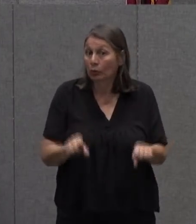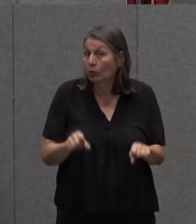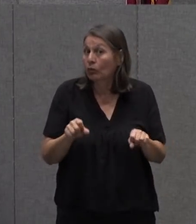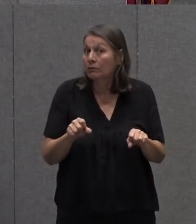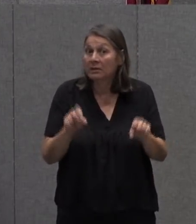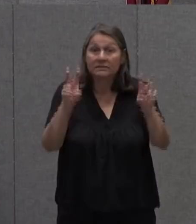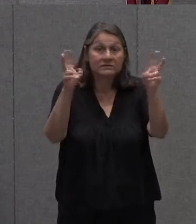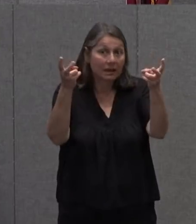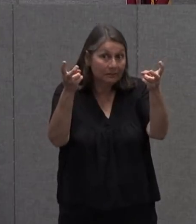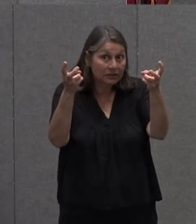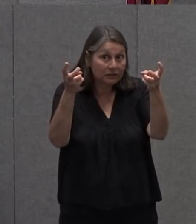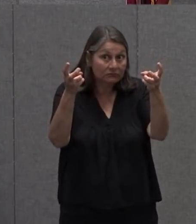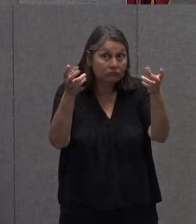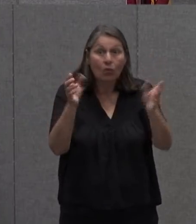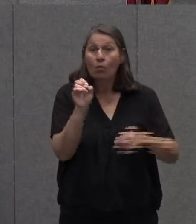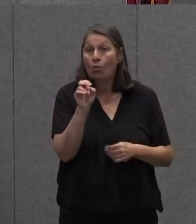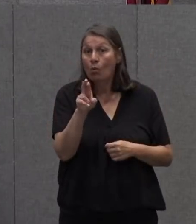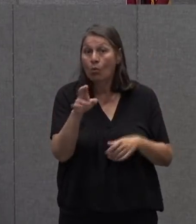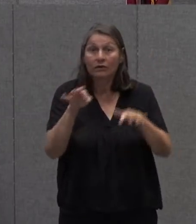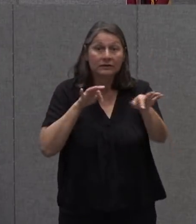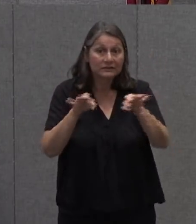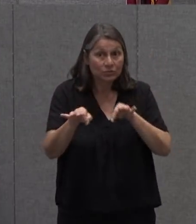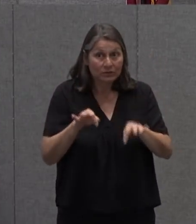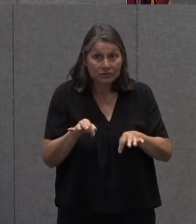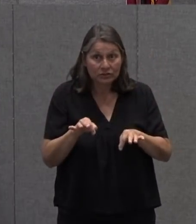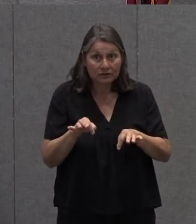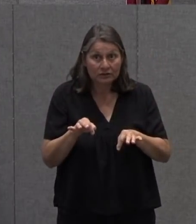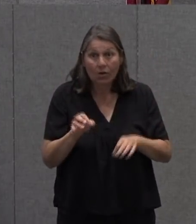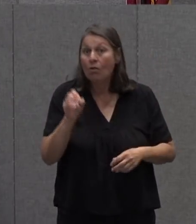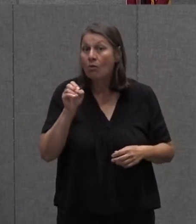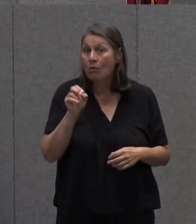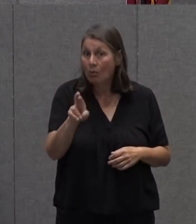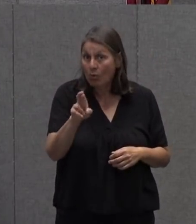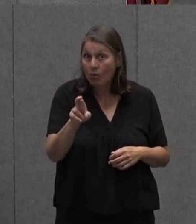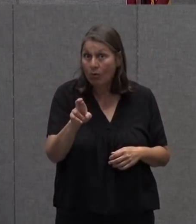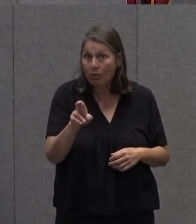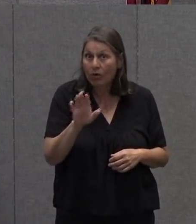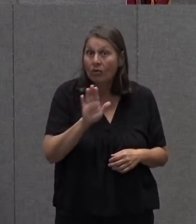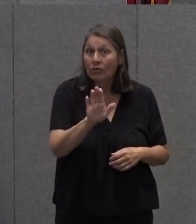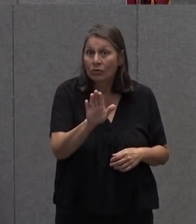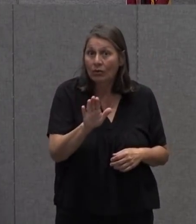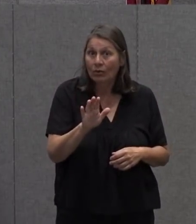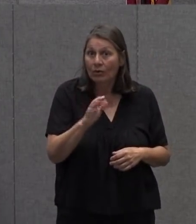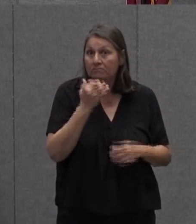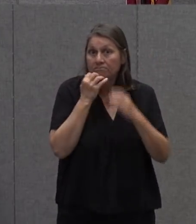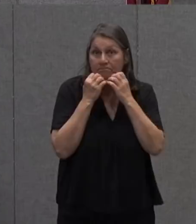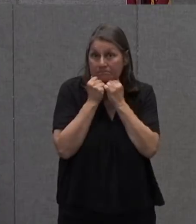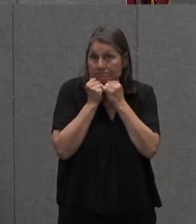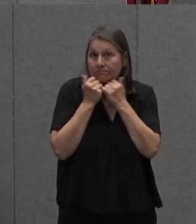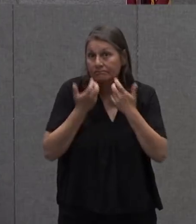your description or your action. So I hope that you try to use one of these words